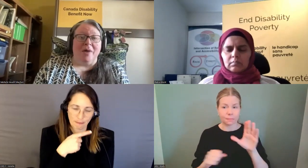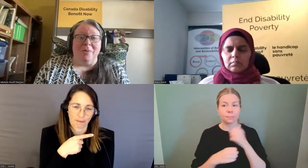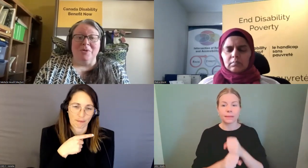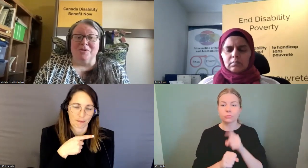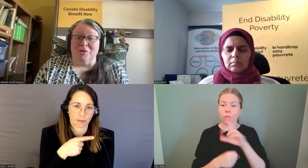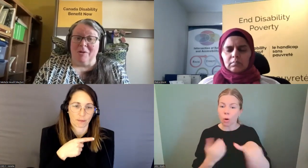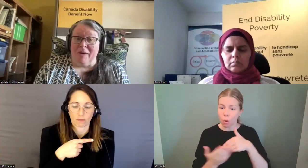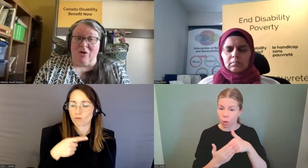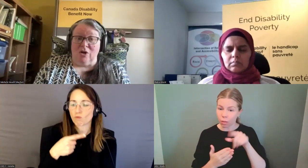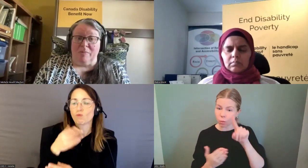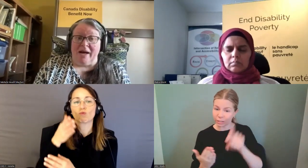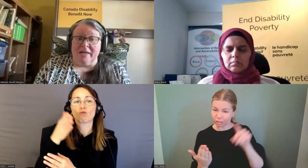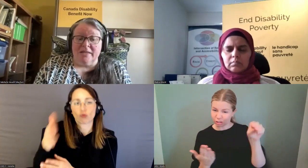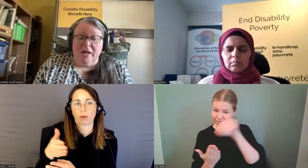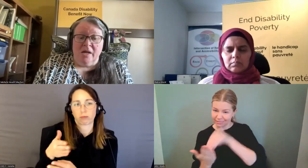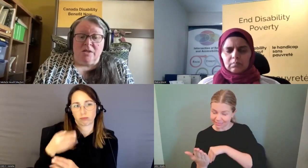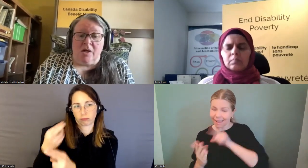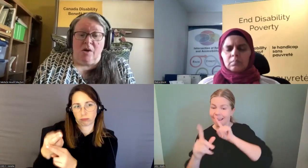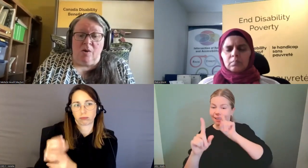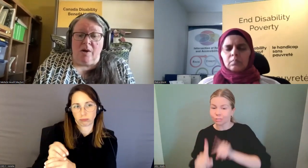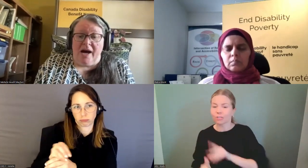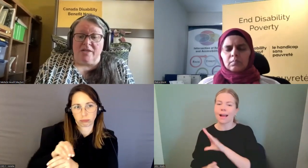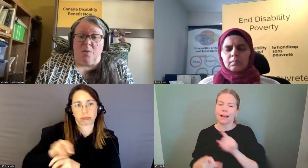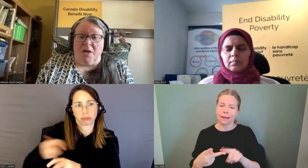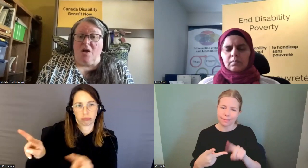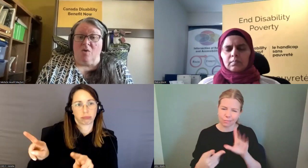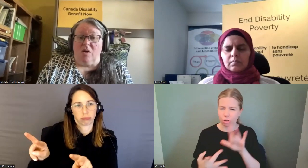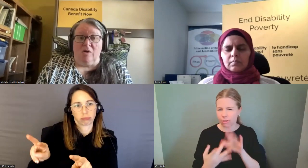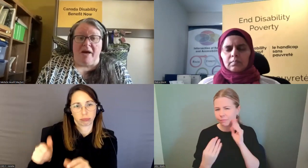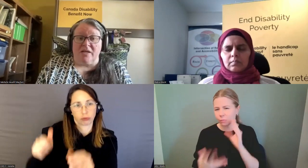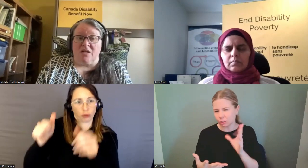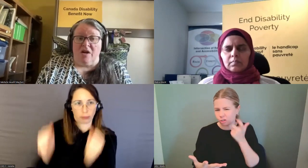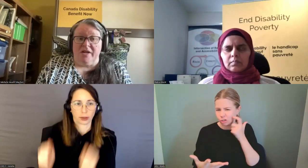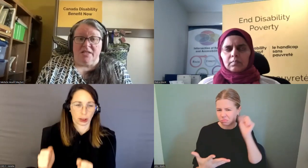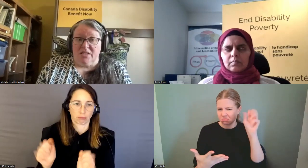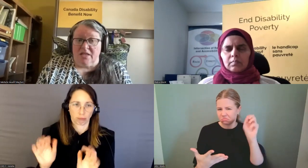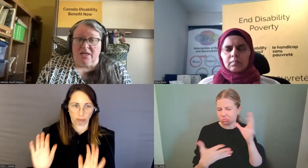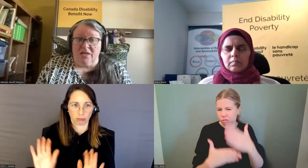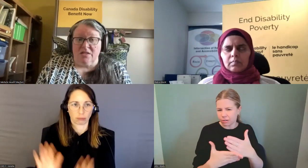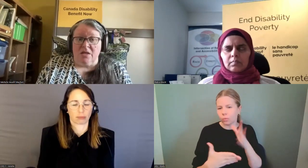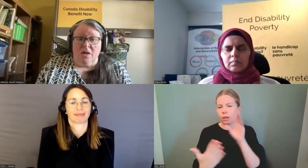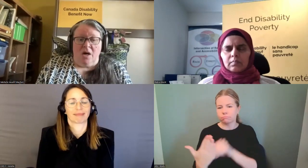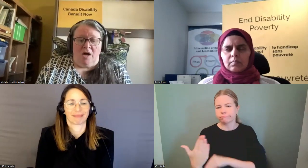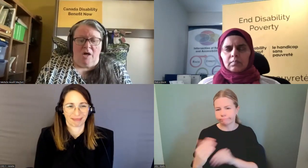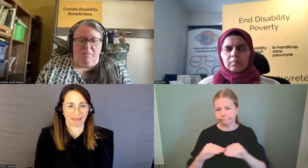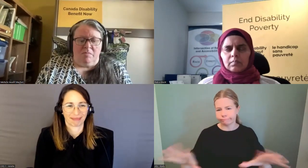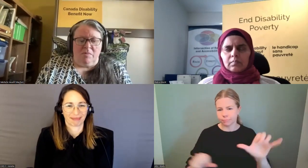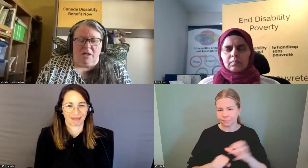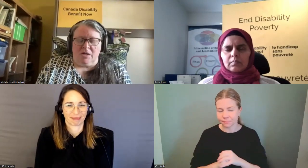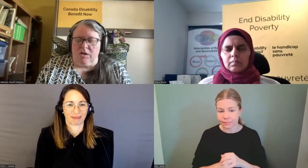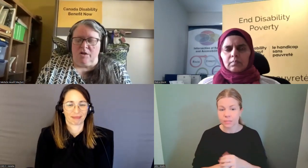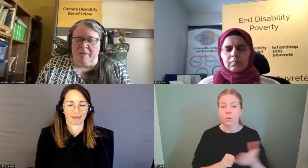I WANT TO TALK ABOUT CLAWBACKS. AS WE KNOW, CLAWBACKS ARE INSIDIOUS.